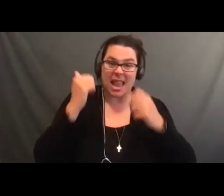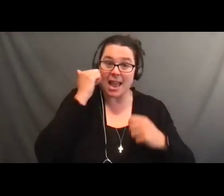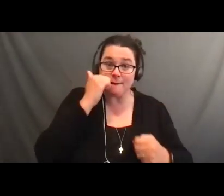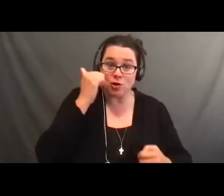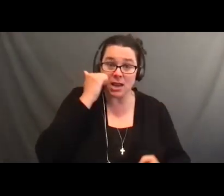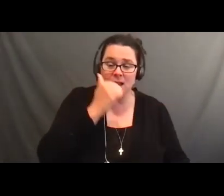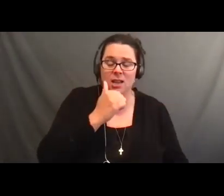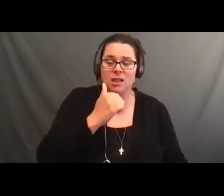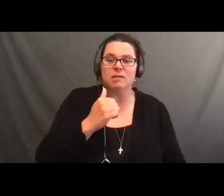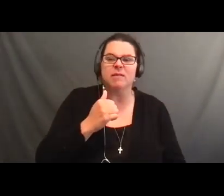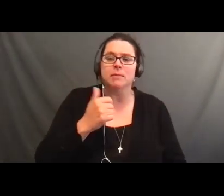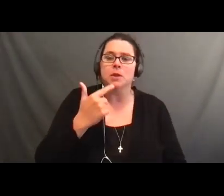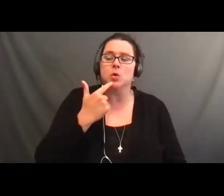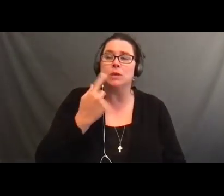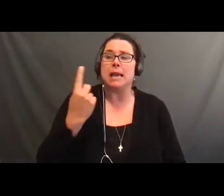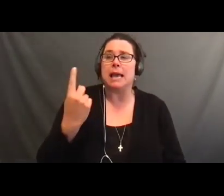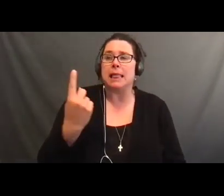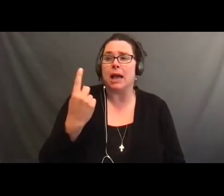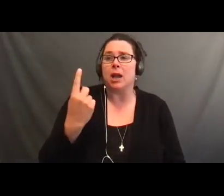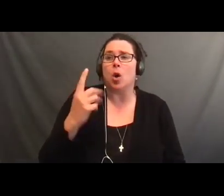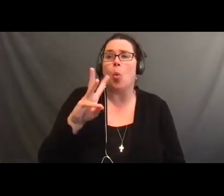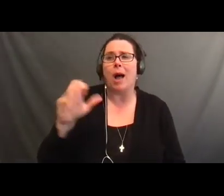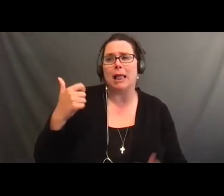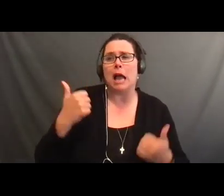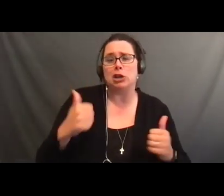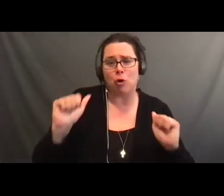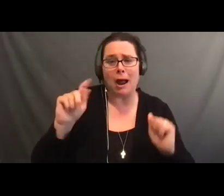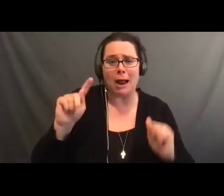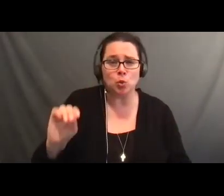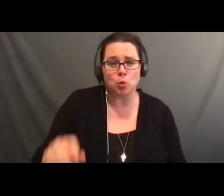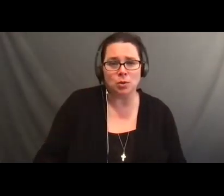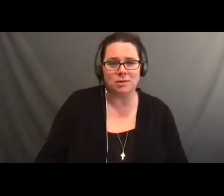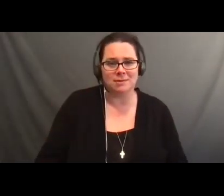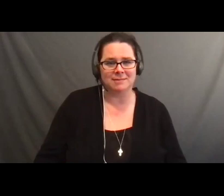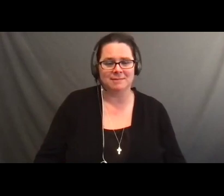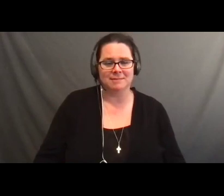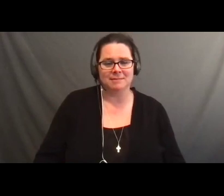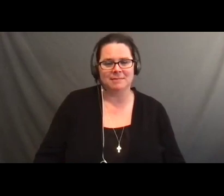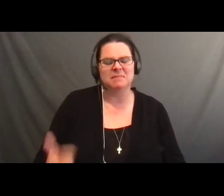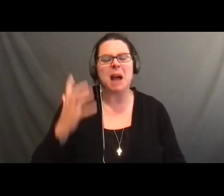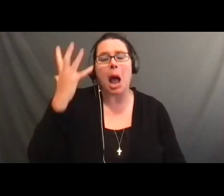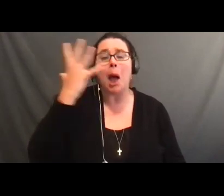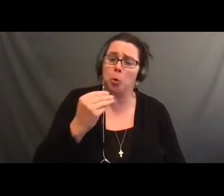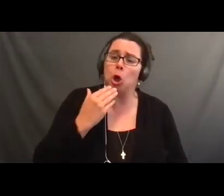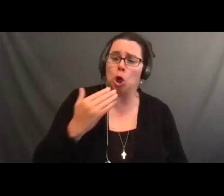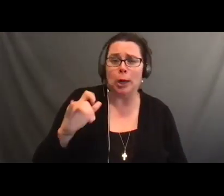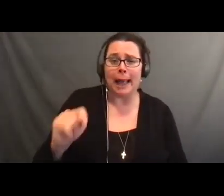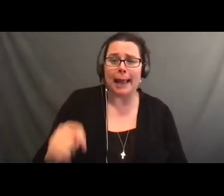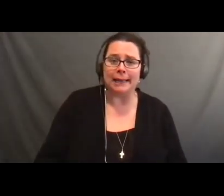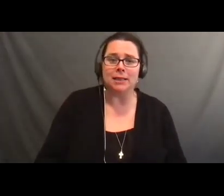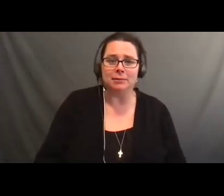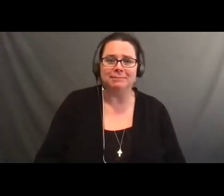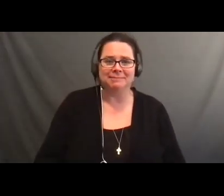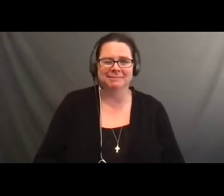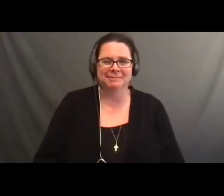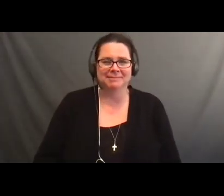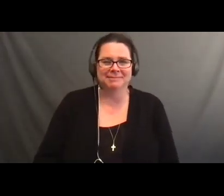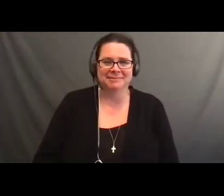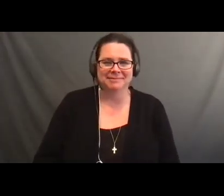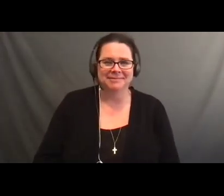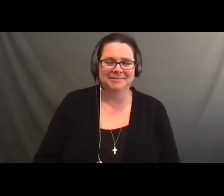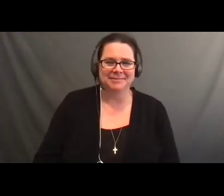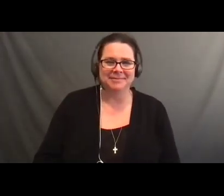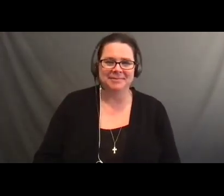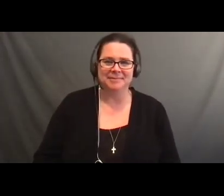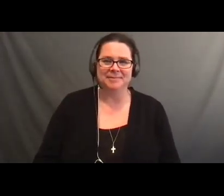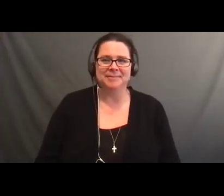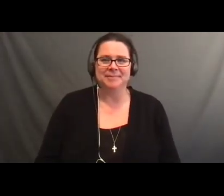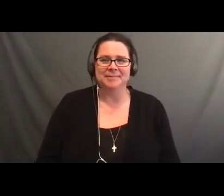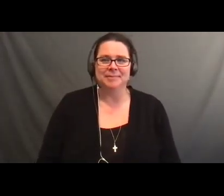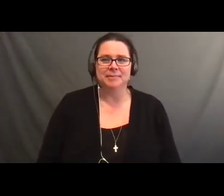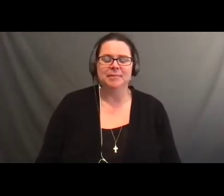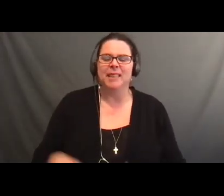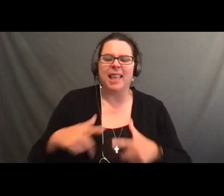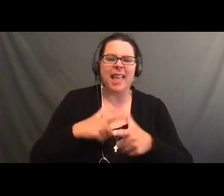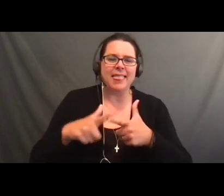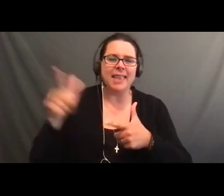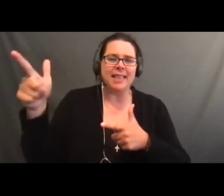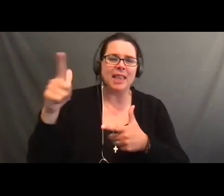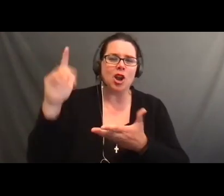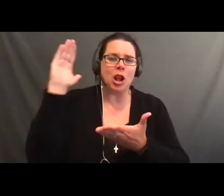Have you ever heard of the bowling song? >> No. Unless it s what you sing after.